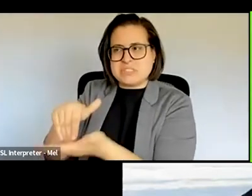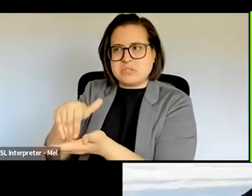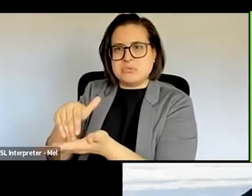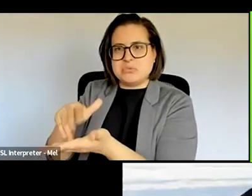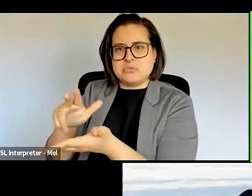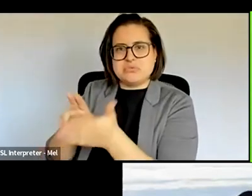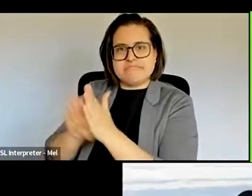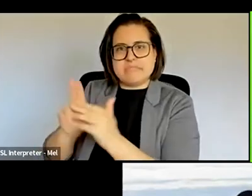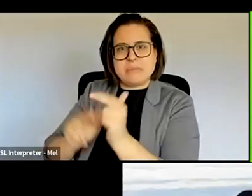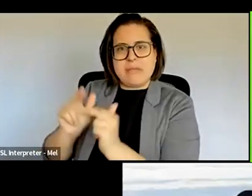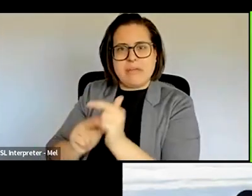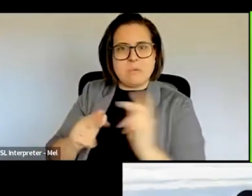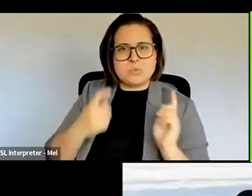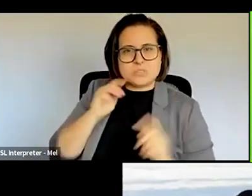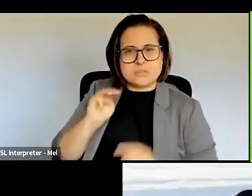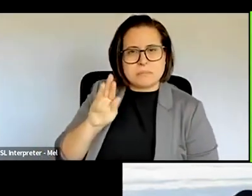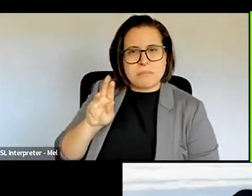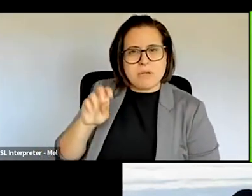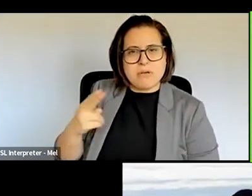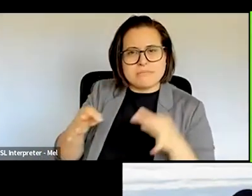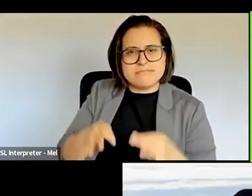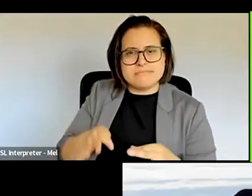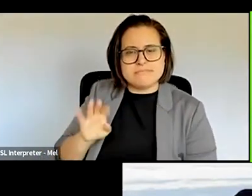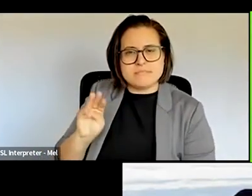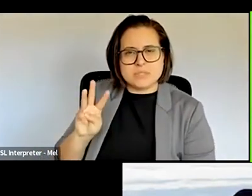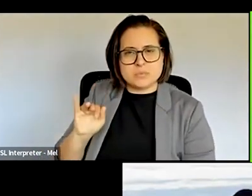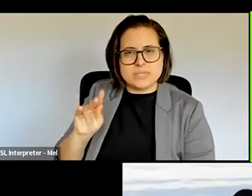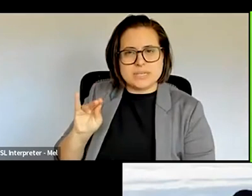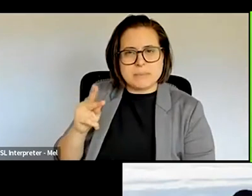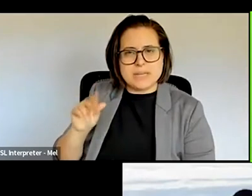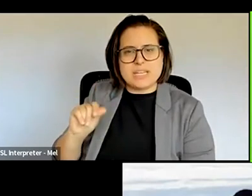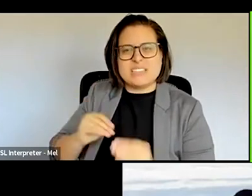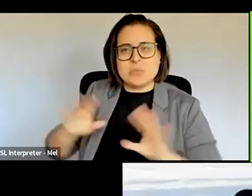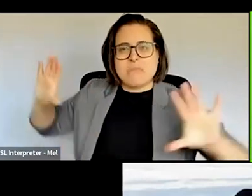And what Meredith described with who Wikipedia is a crowd-sourced decentralized approach.